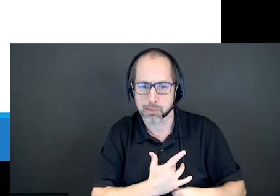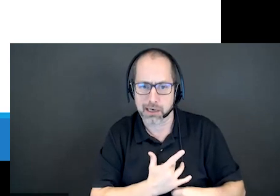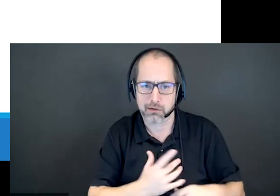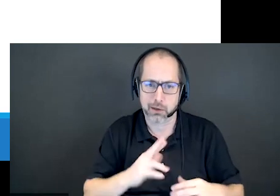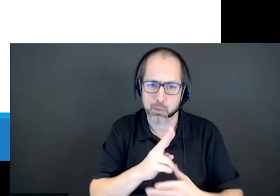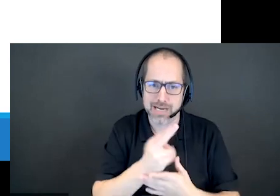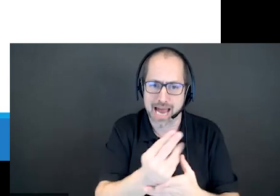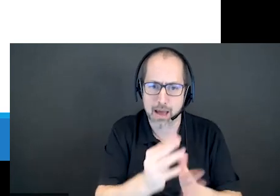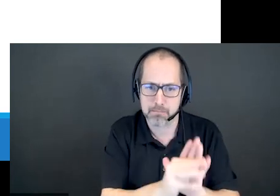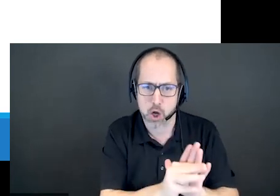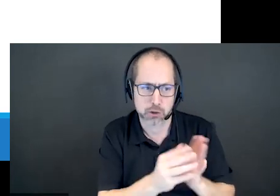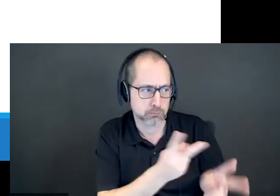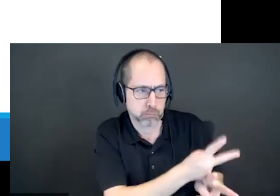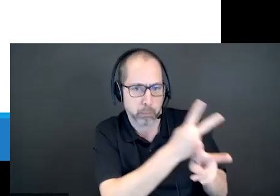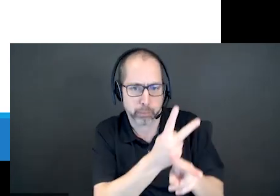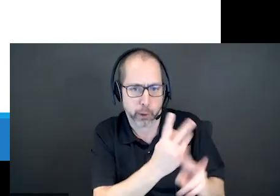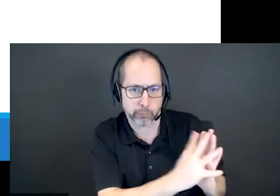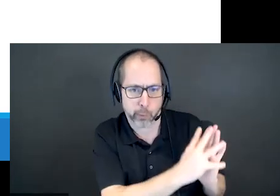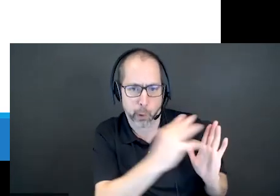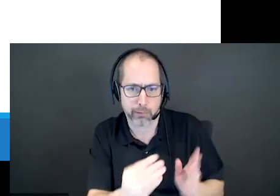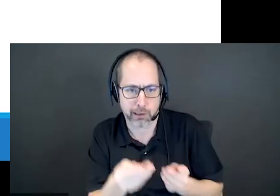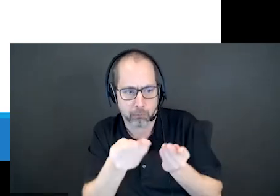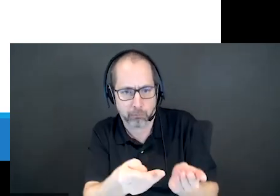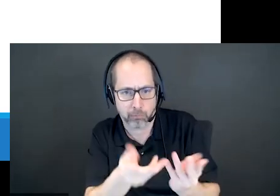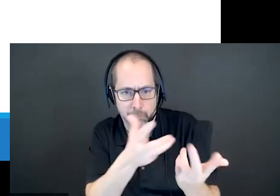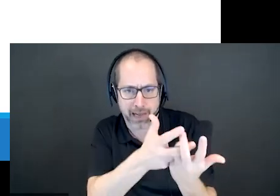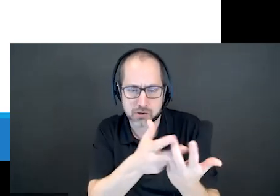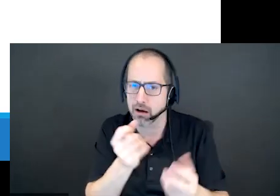However, it was clear that people with long COVID did not fit into those traditional program